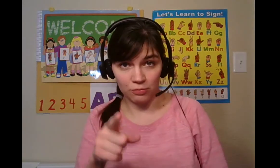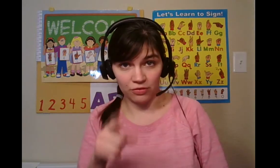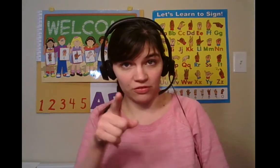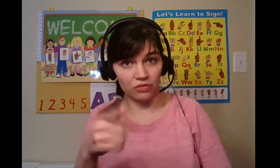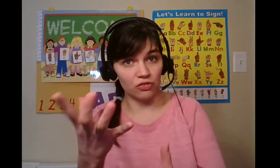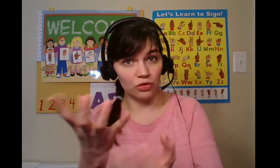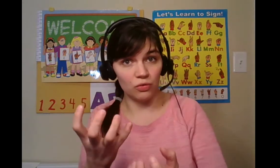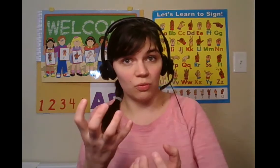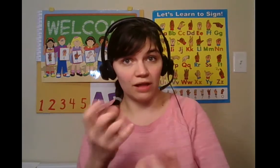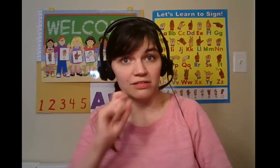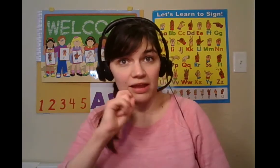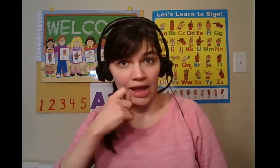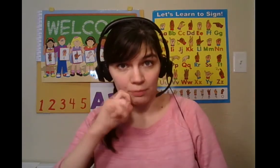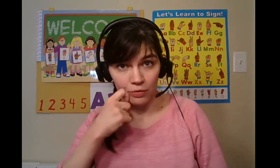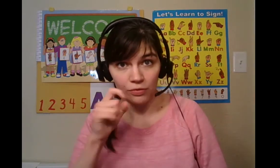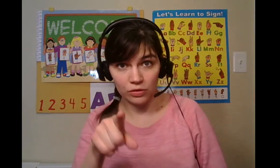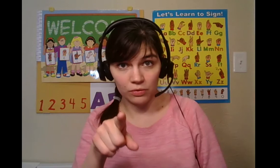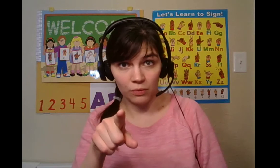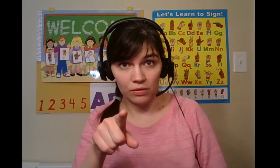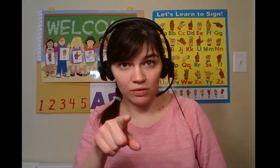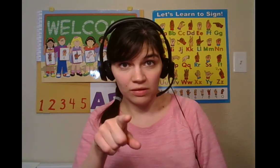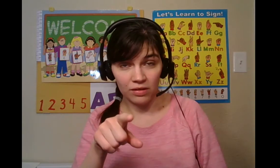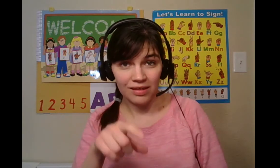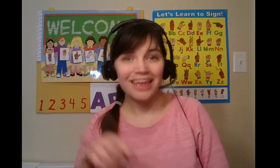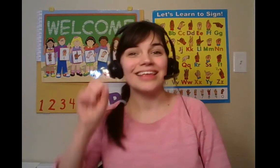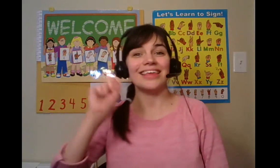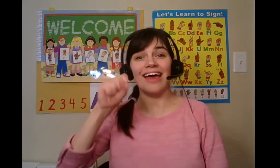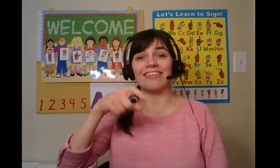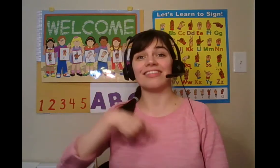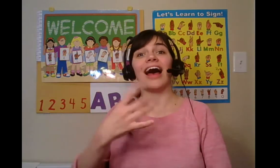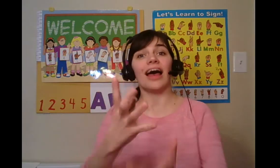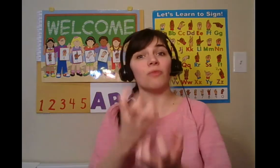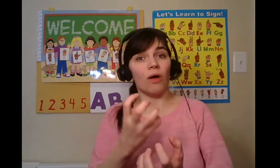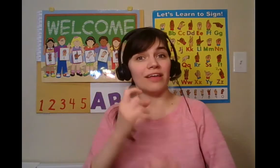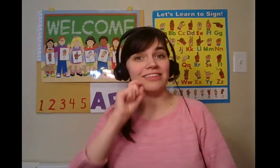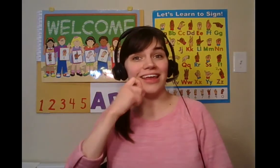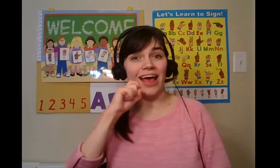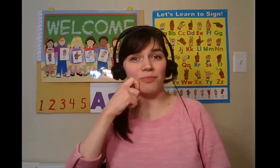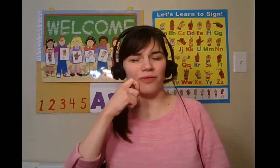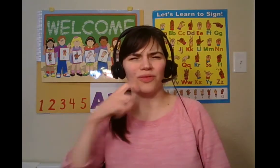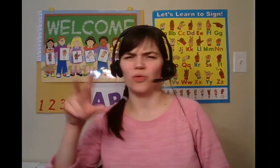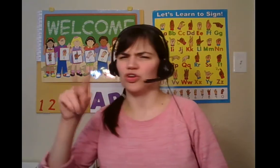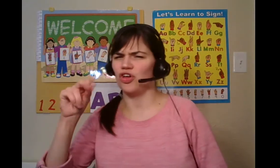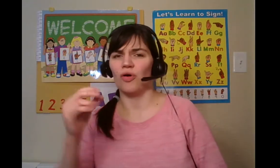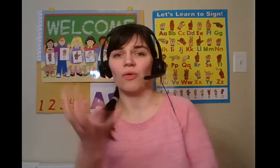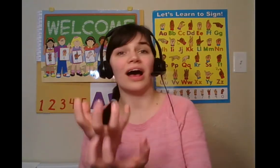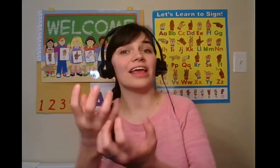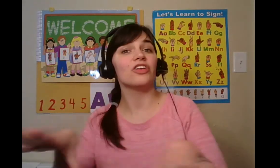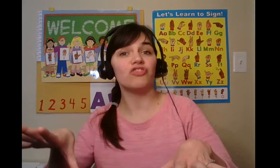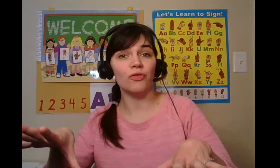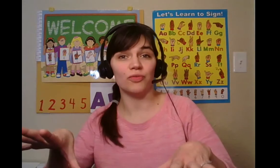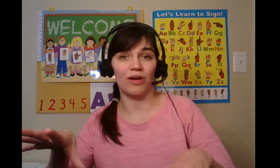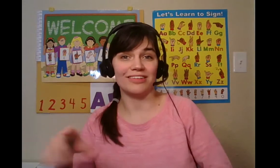person. Do you want an apple you? Yes I want an apple or no I don't want an